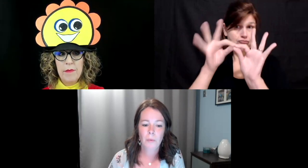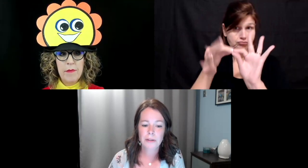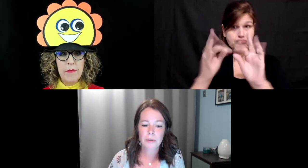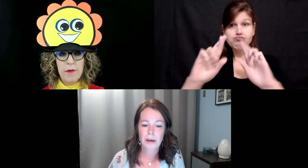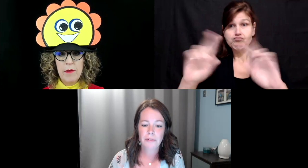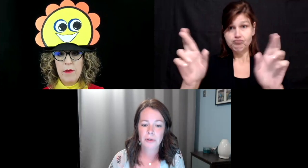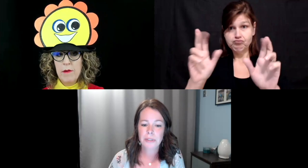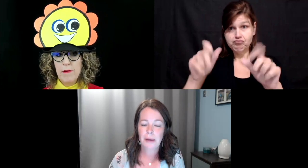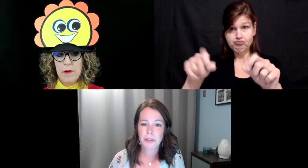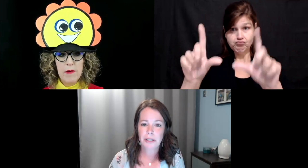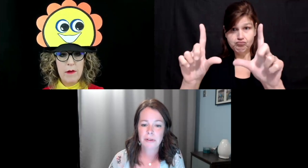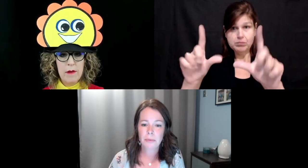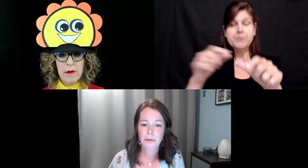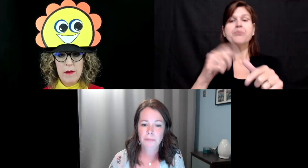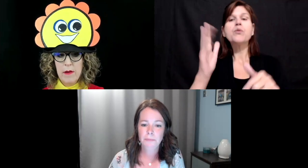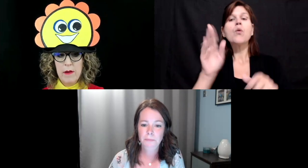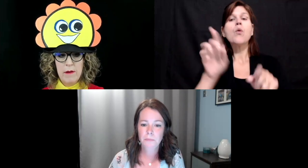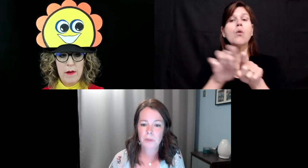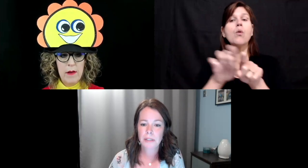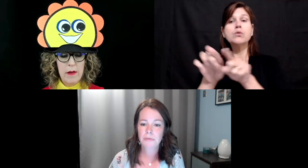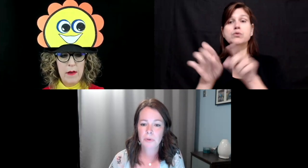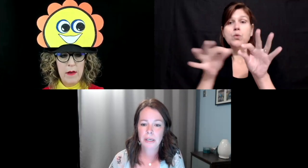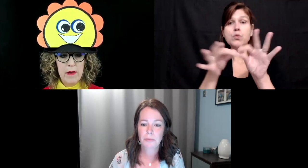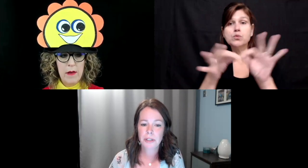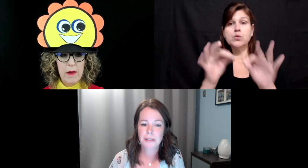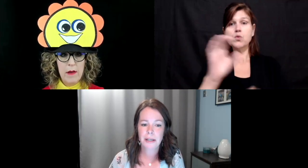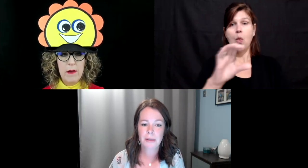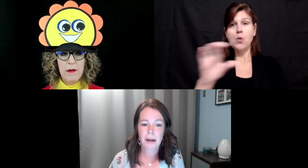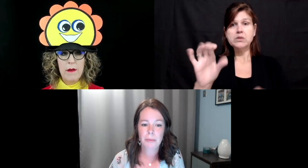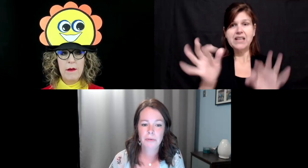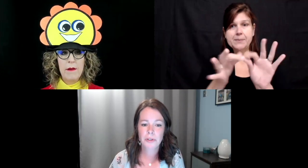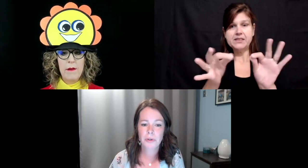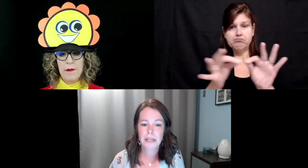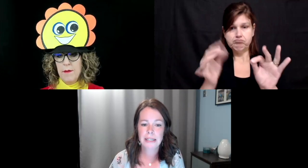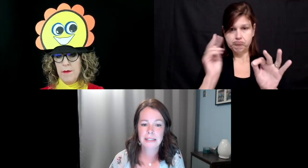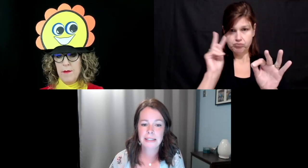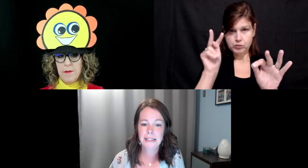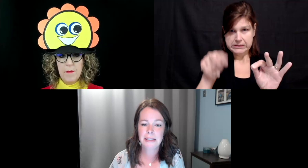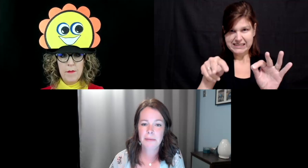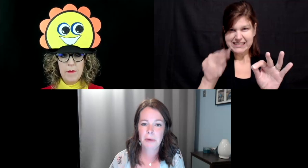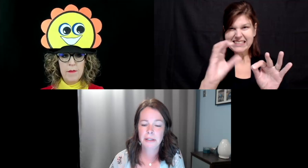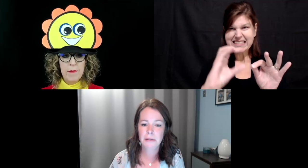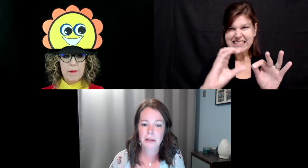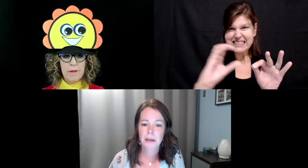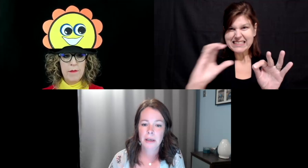We also have closed captioning available. To view the captions, at the bottom of your screen is a CC button